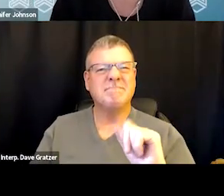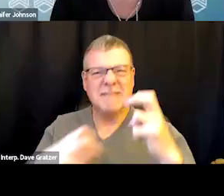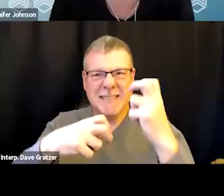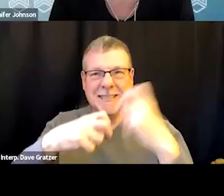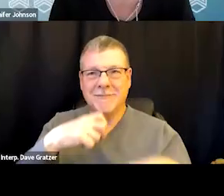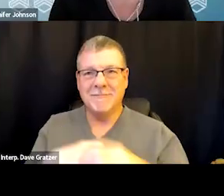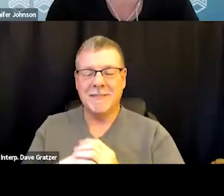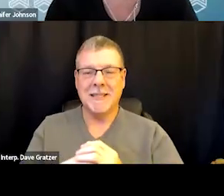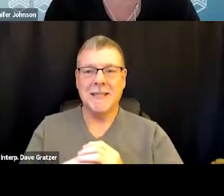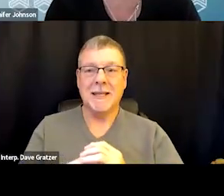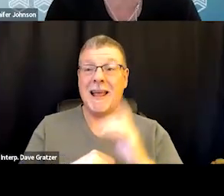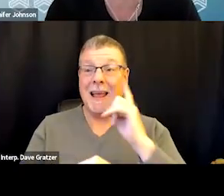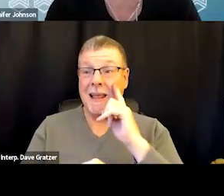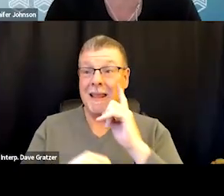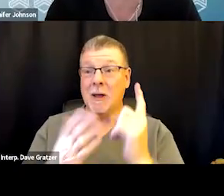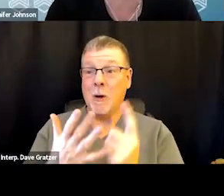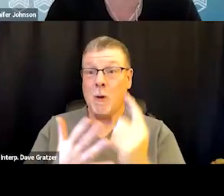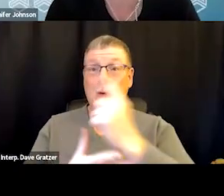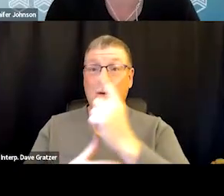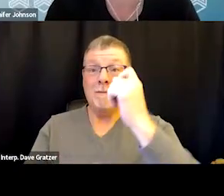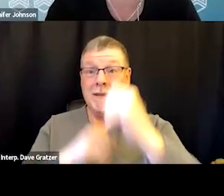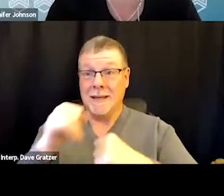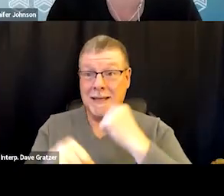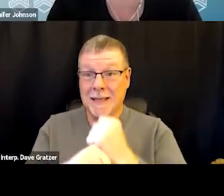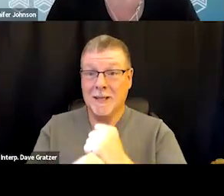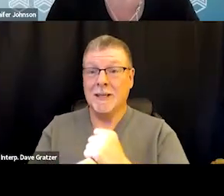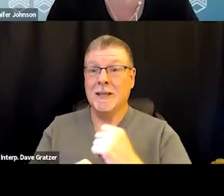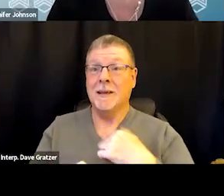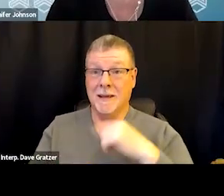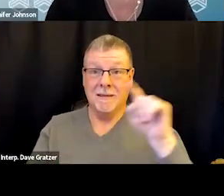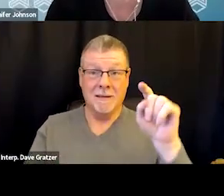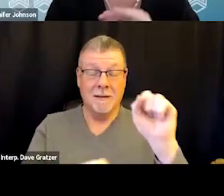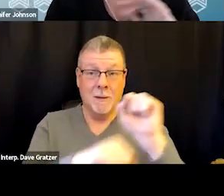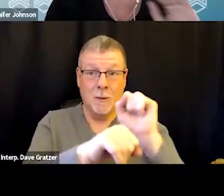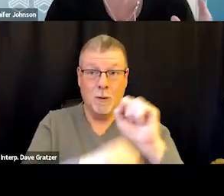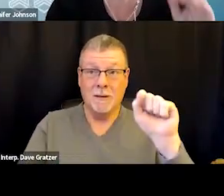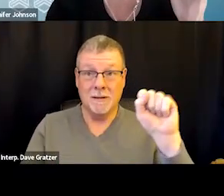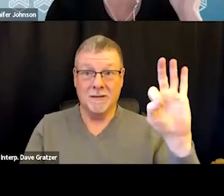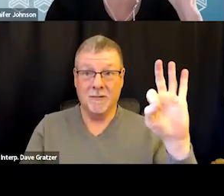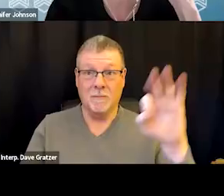I think that over the years, um, that I was in San Francisco, that the judges